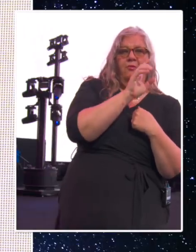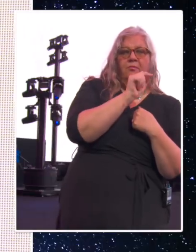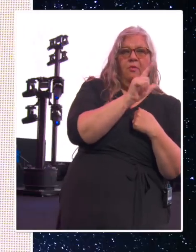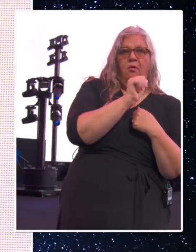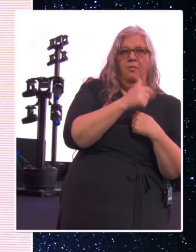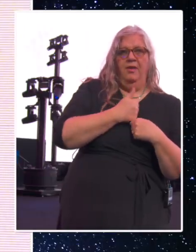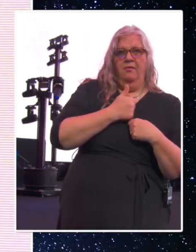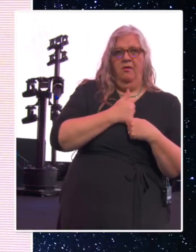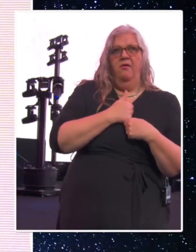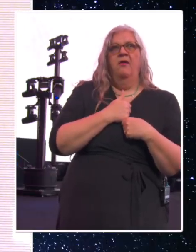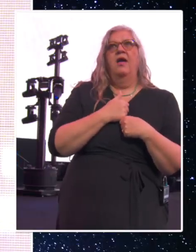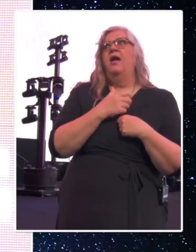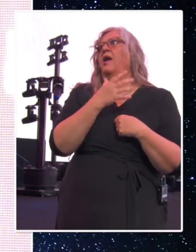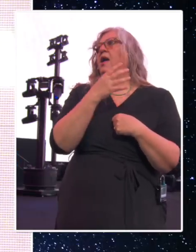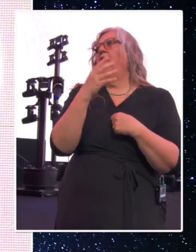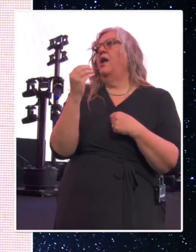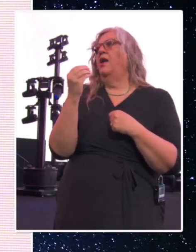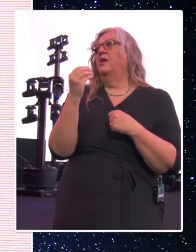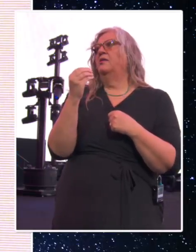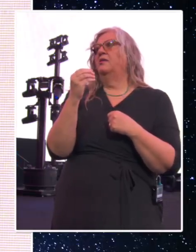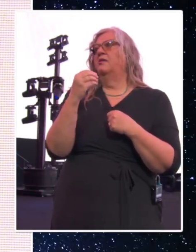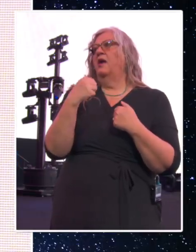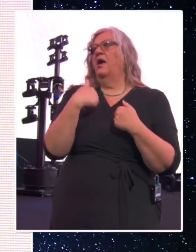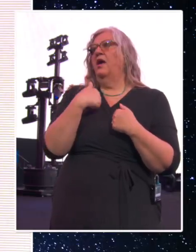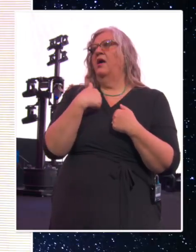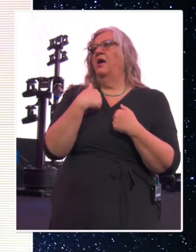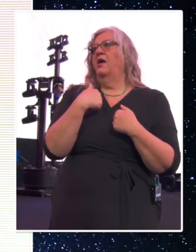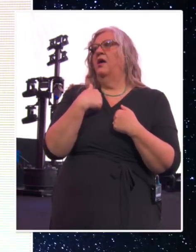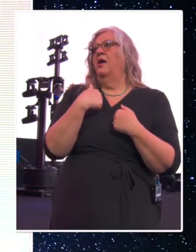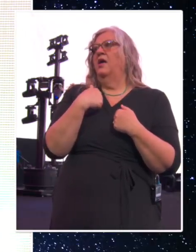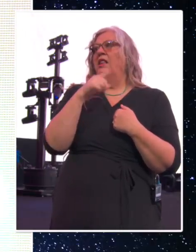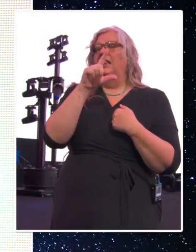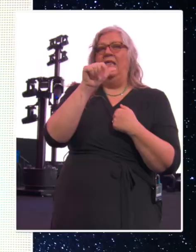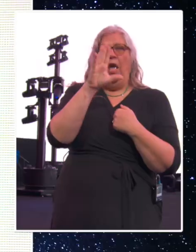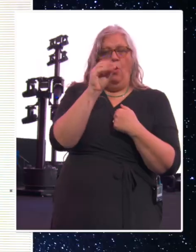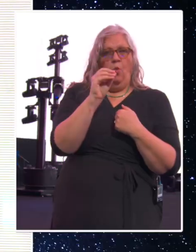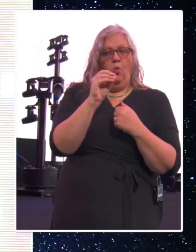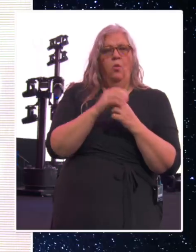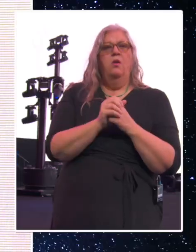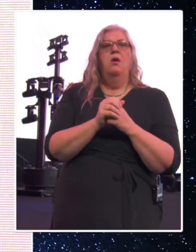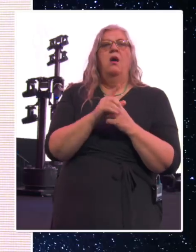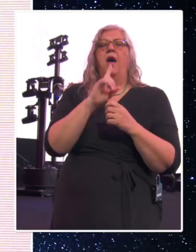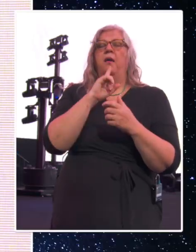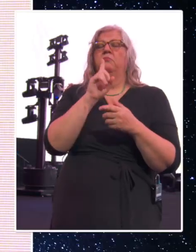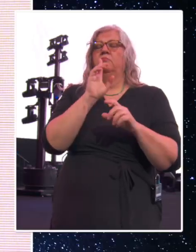and of course Leo, I cannot be more excited to partner with Inter Miami on this journey.